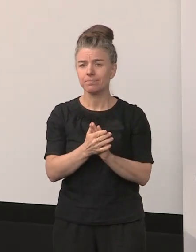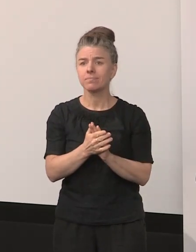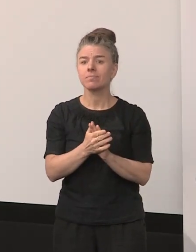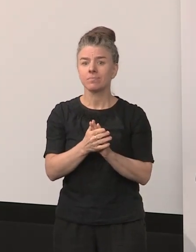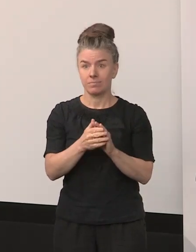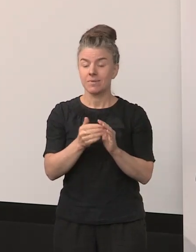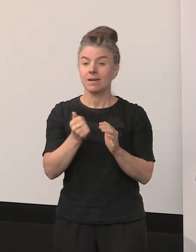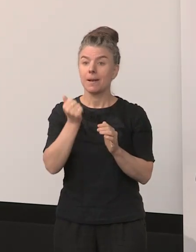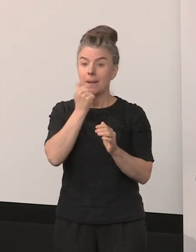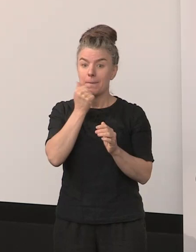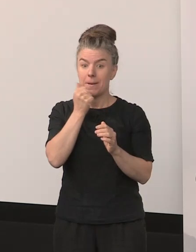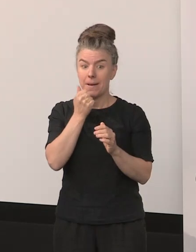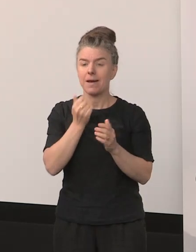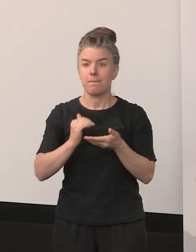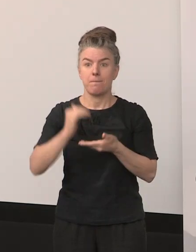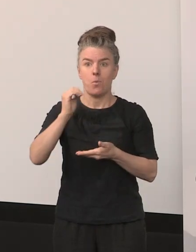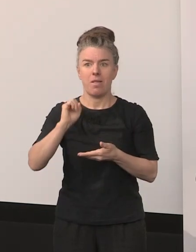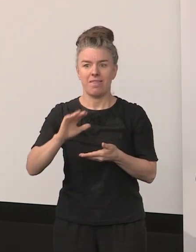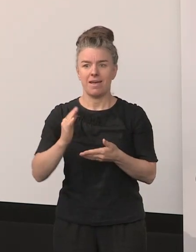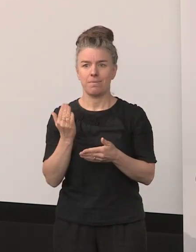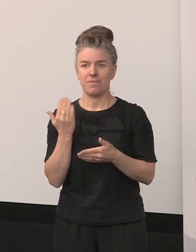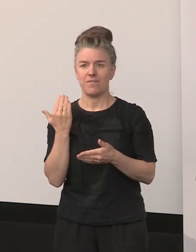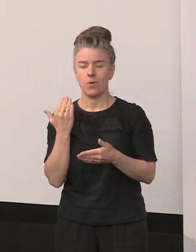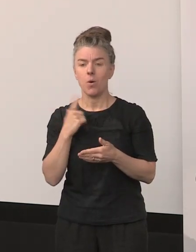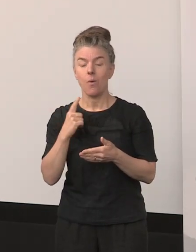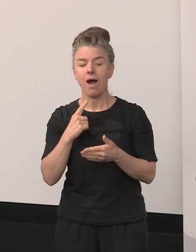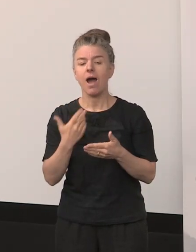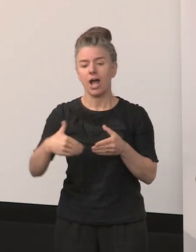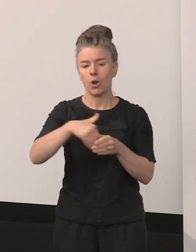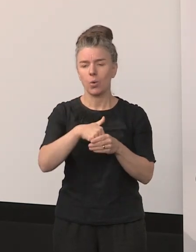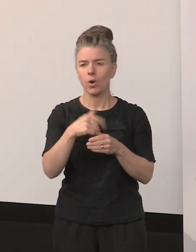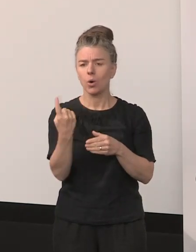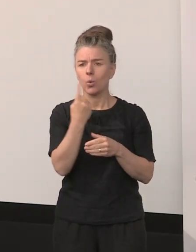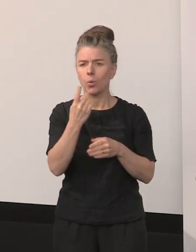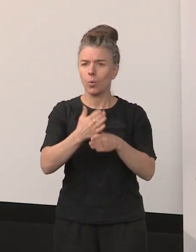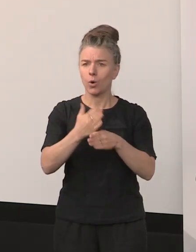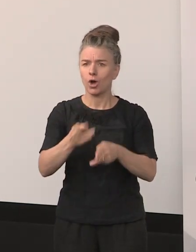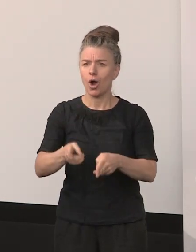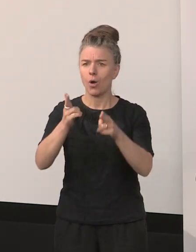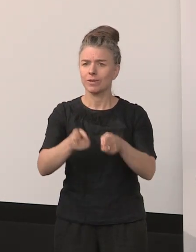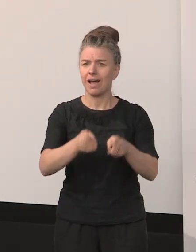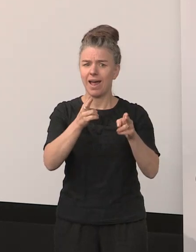all possible contacts of the two women. And the number has